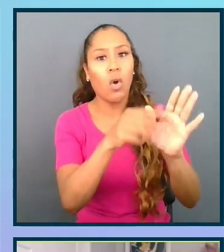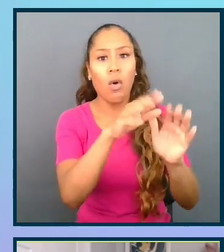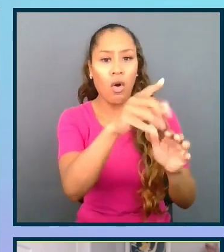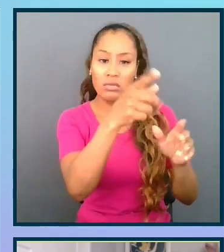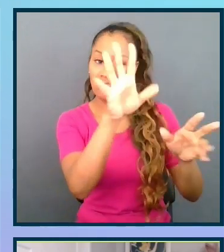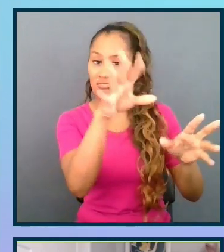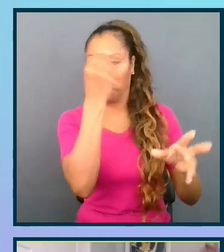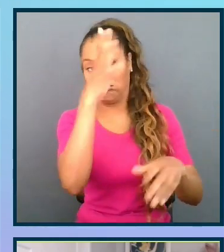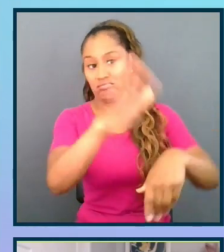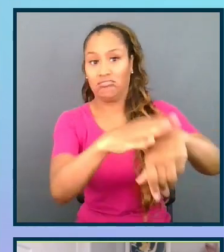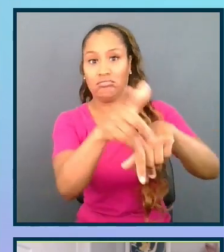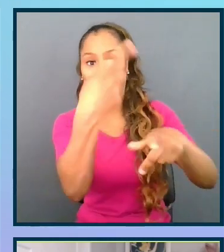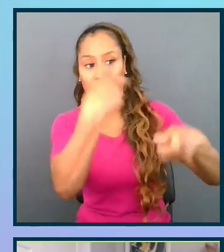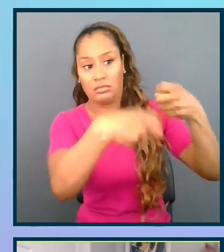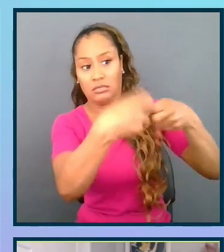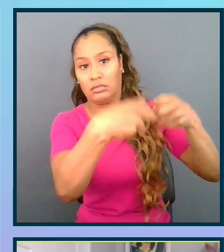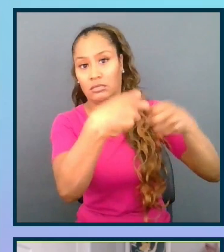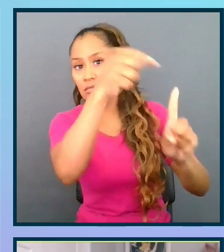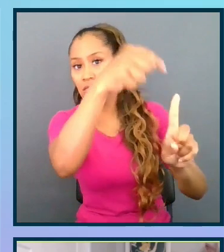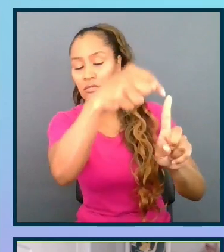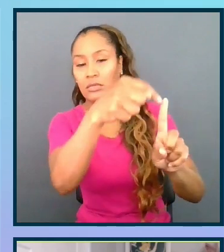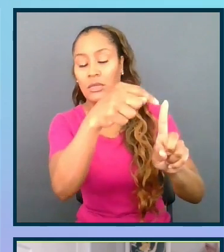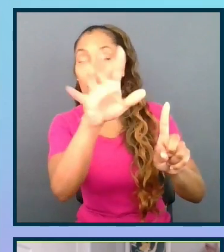and to show them that that impact was significant.